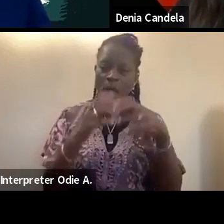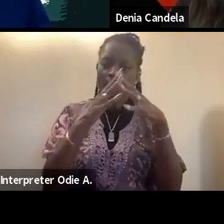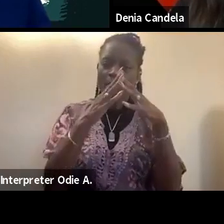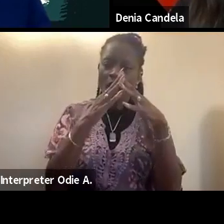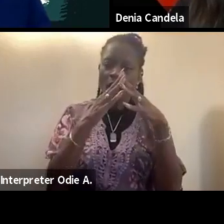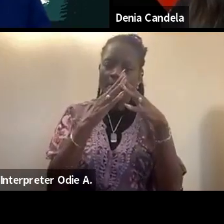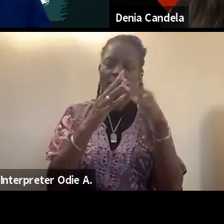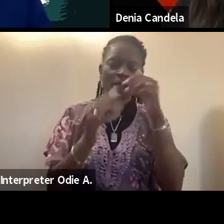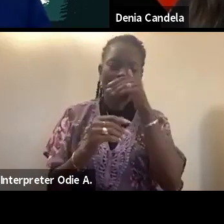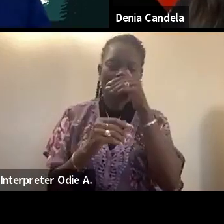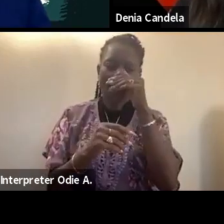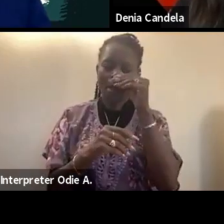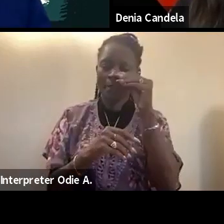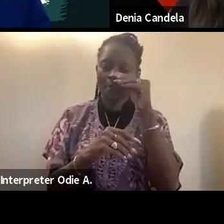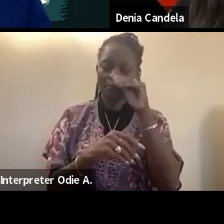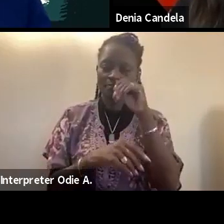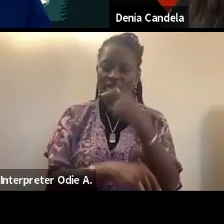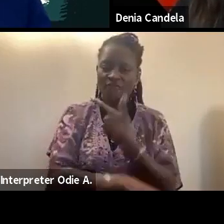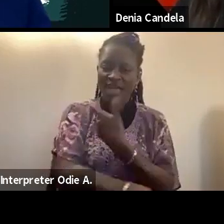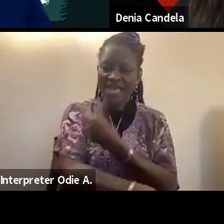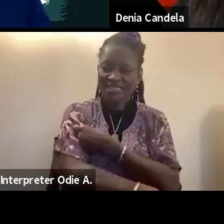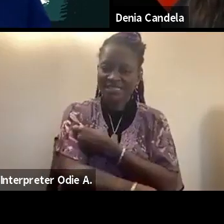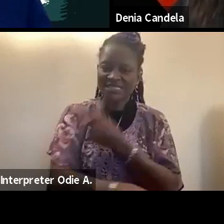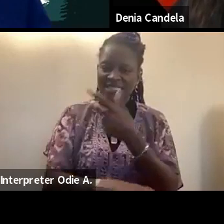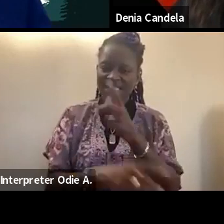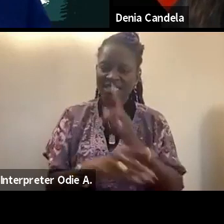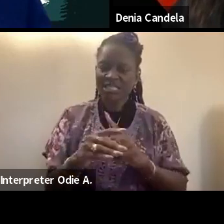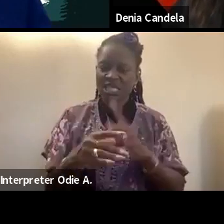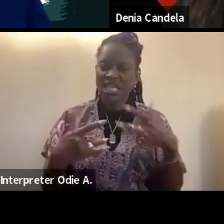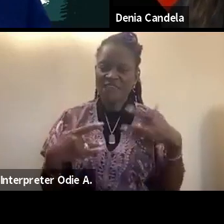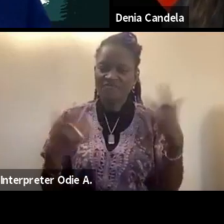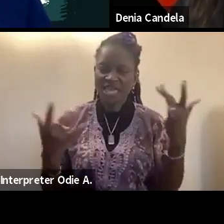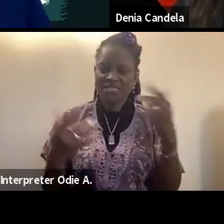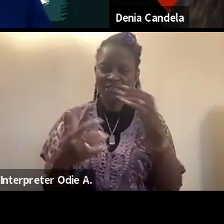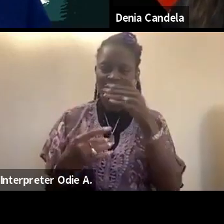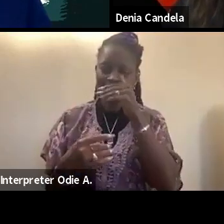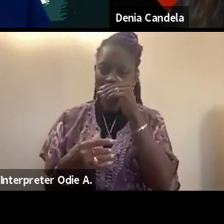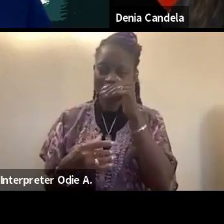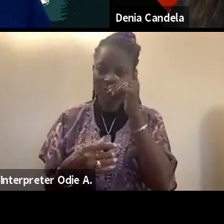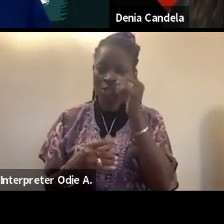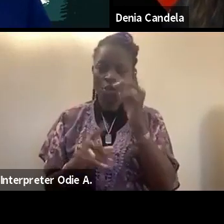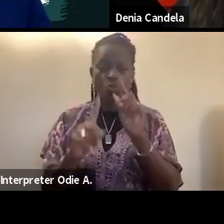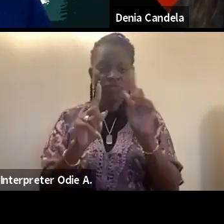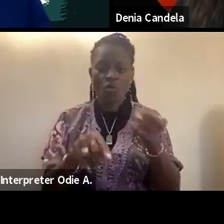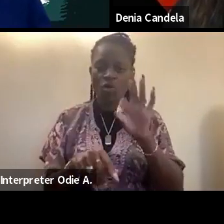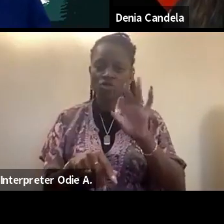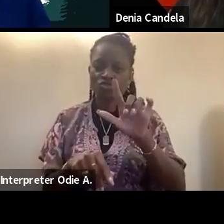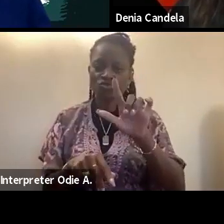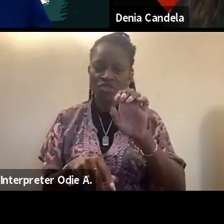For example, we've been to Lapura the Sebastopol there's the Sebastopol flea market on a pretty consistent basis